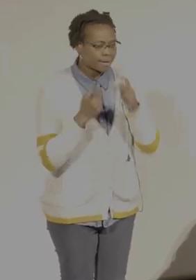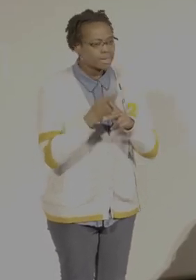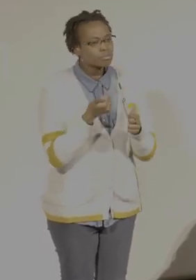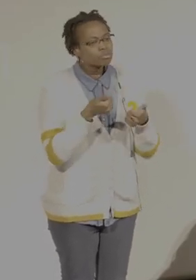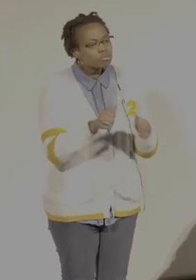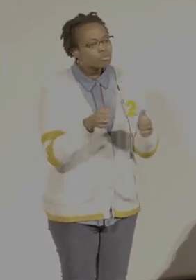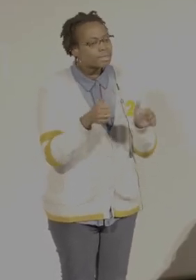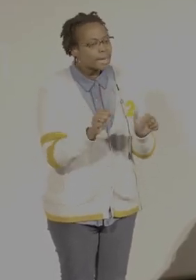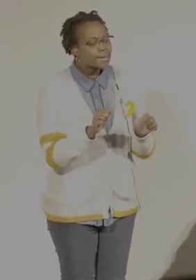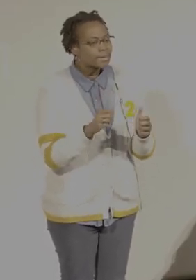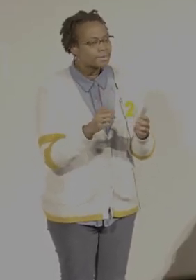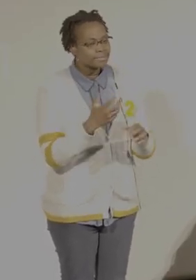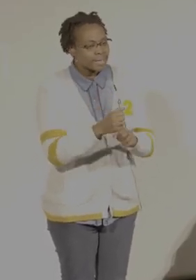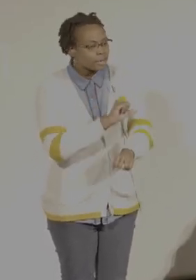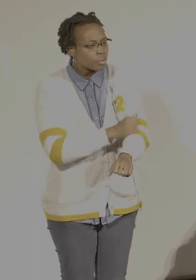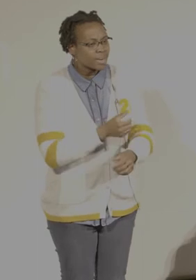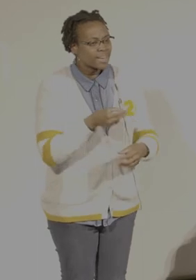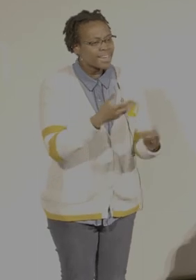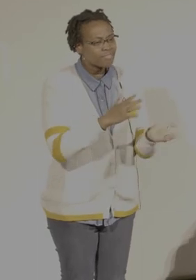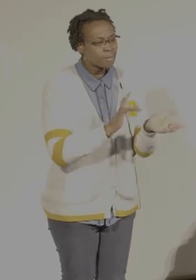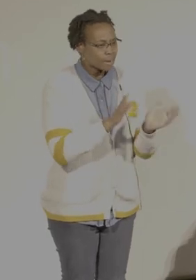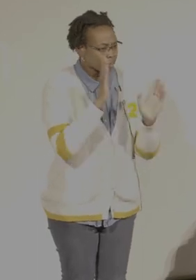to get the authorities to give him medical attention.